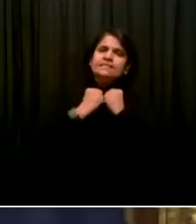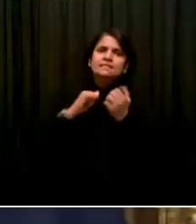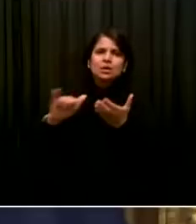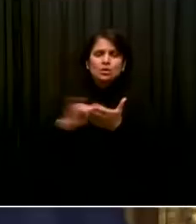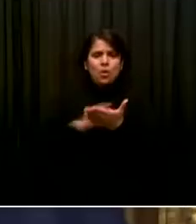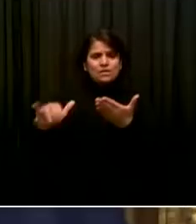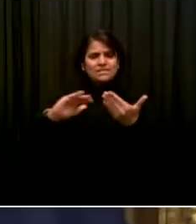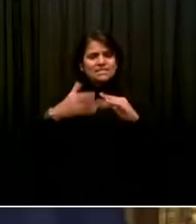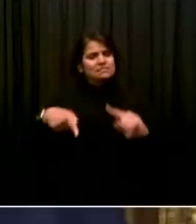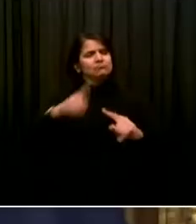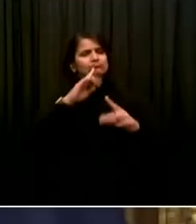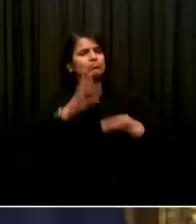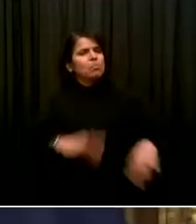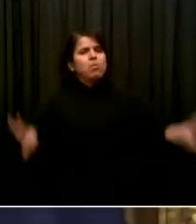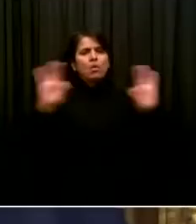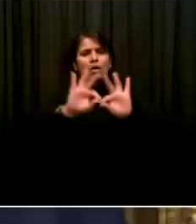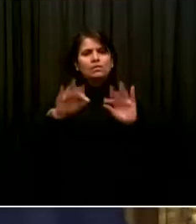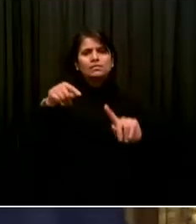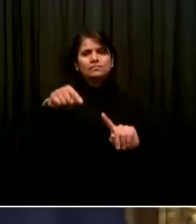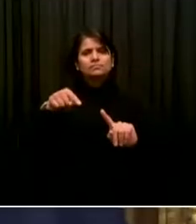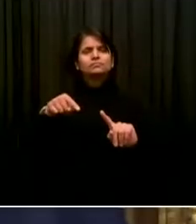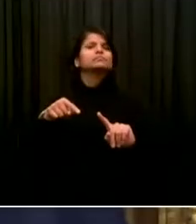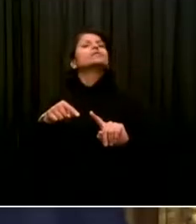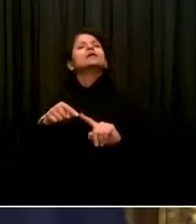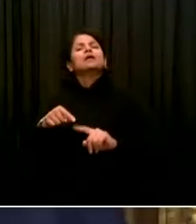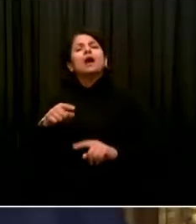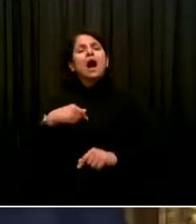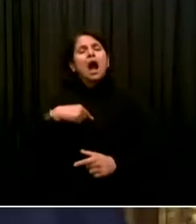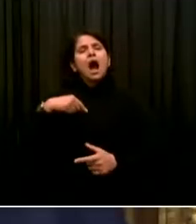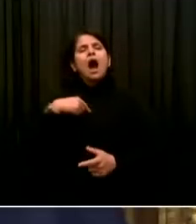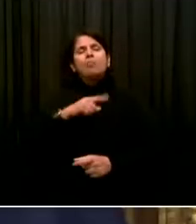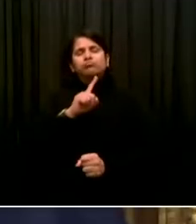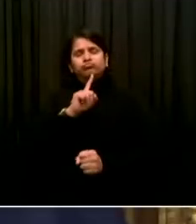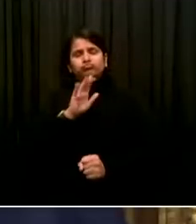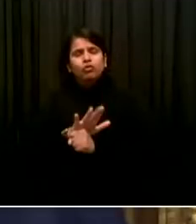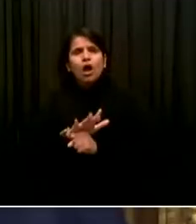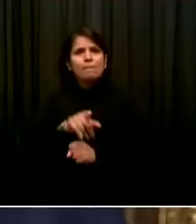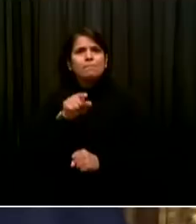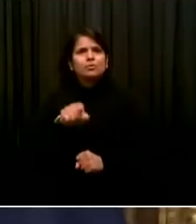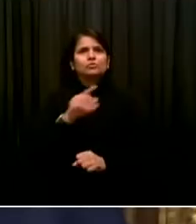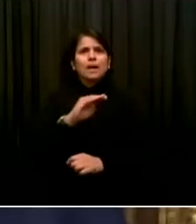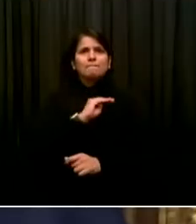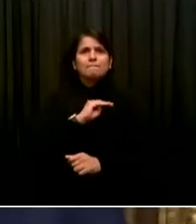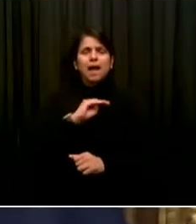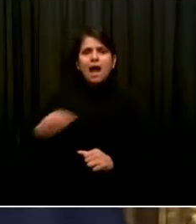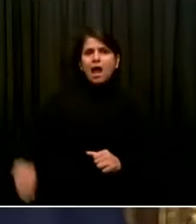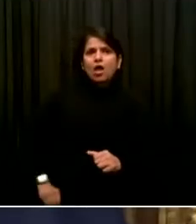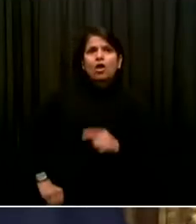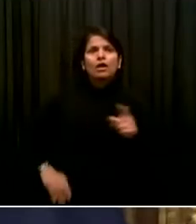WE ARE NOT GOING TO LET THAT ISLP AWAY, NOT ON MY WATCH. YOU HAVE MY WORD